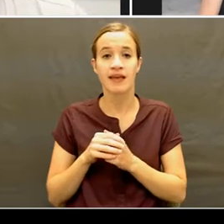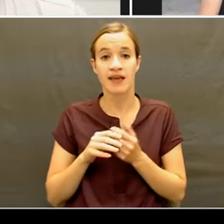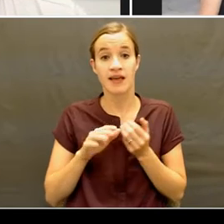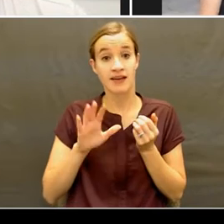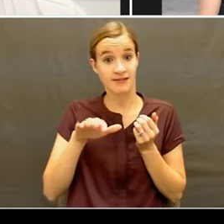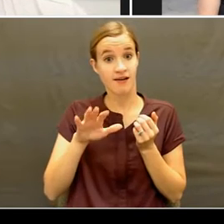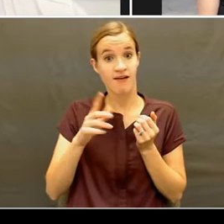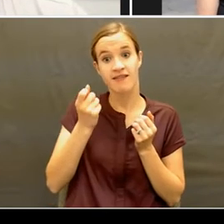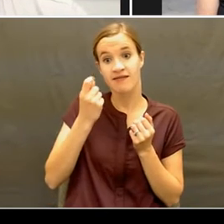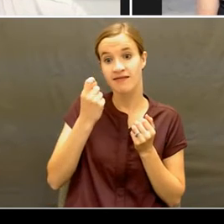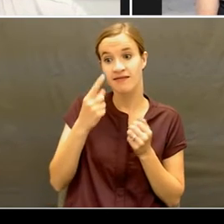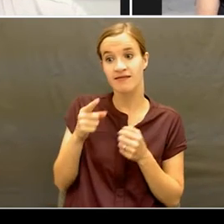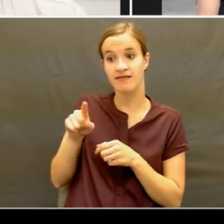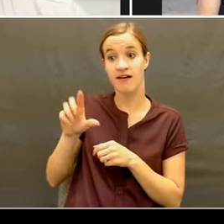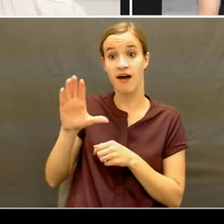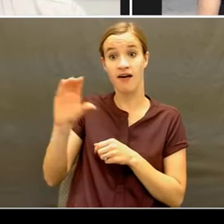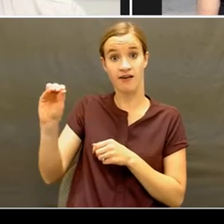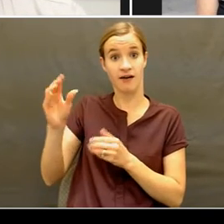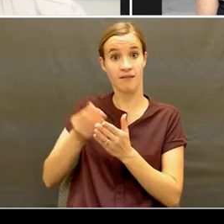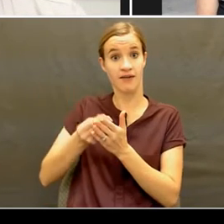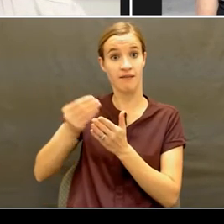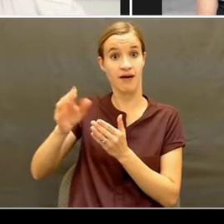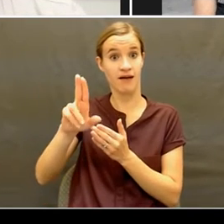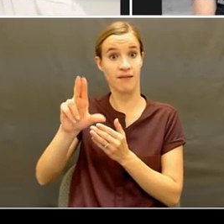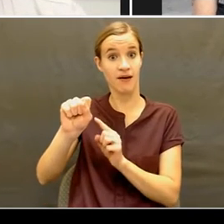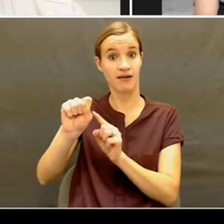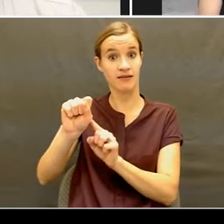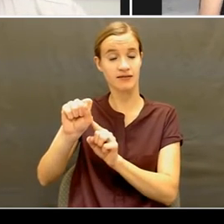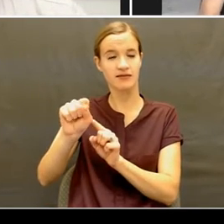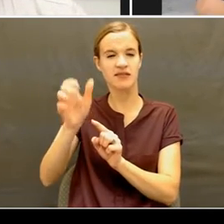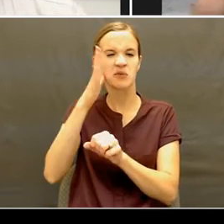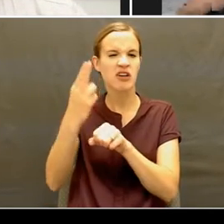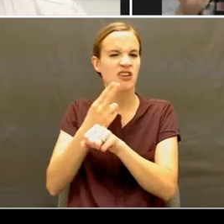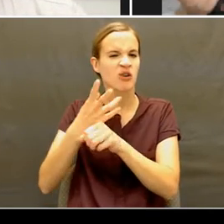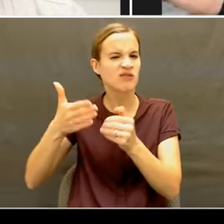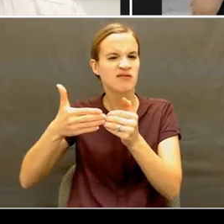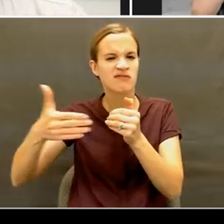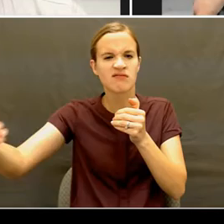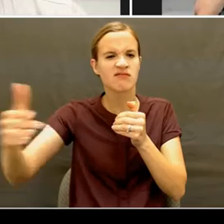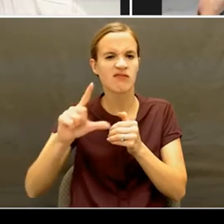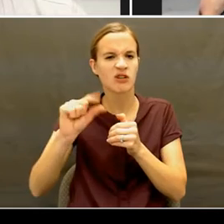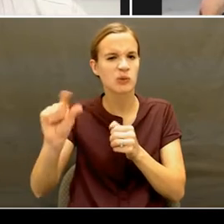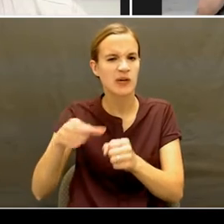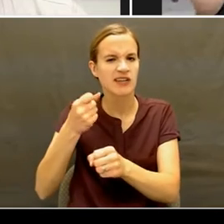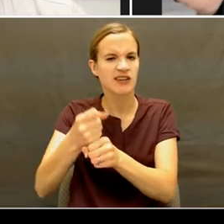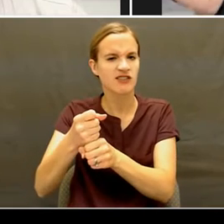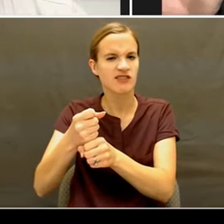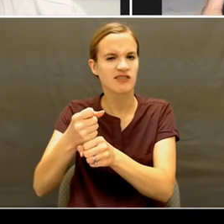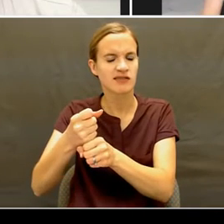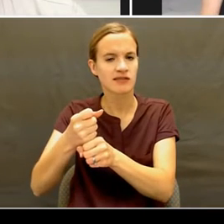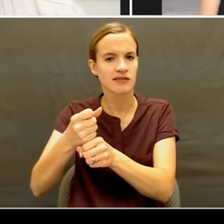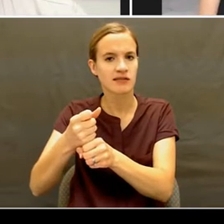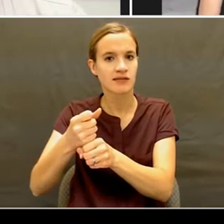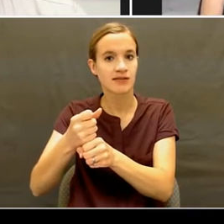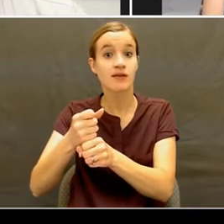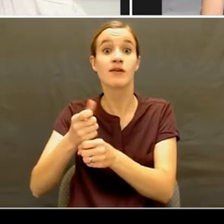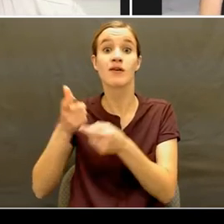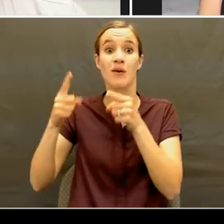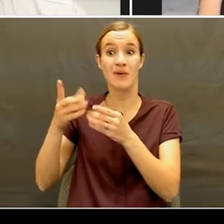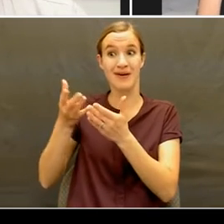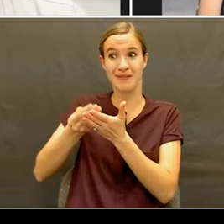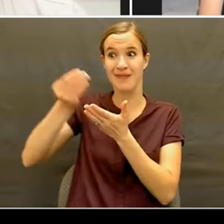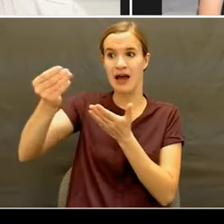buying it for about 20 years. And so if you took the took the aggregate average on that it doesn't